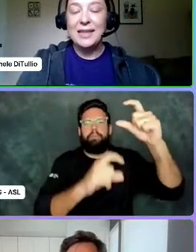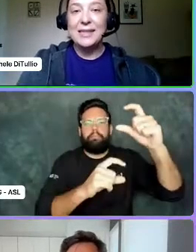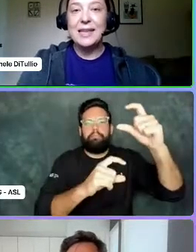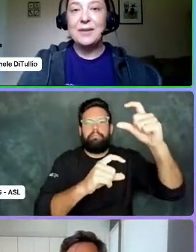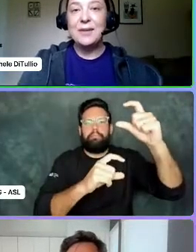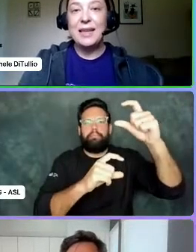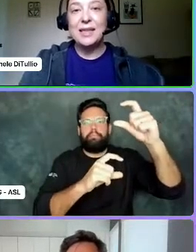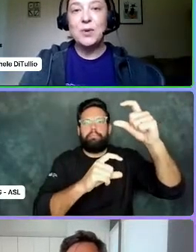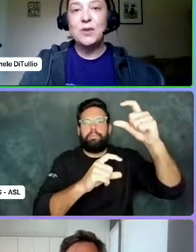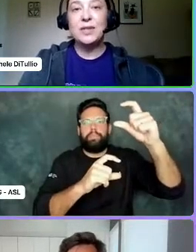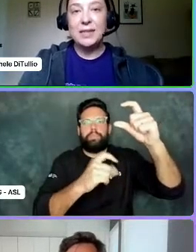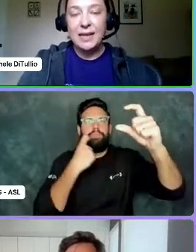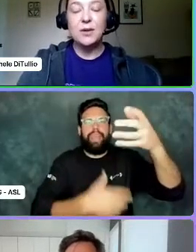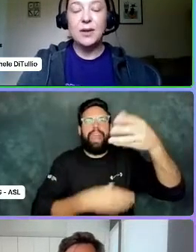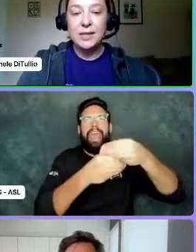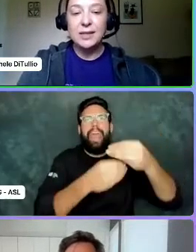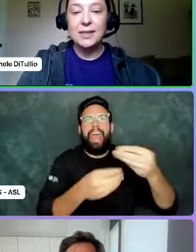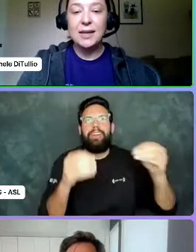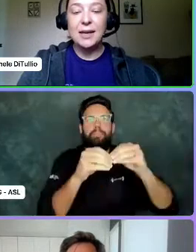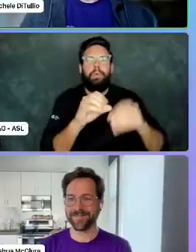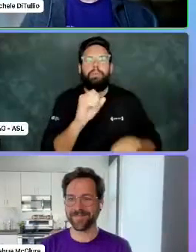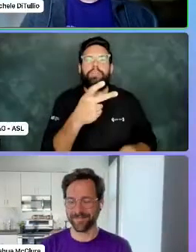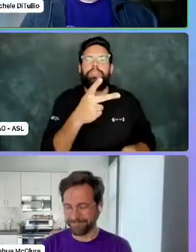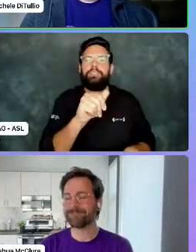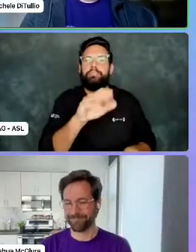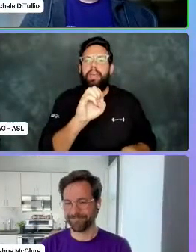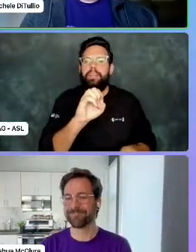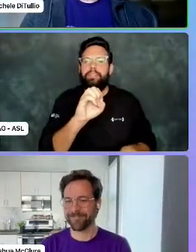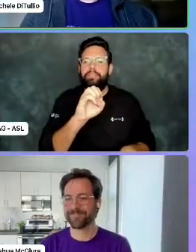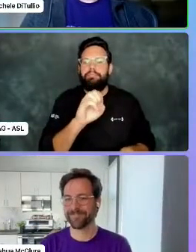move elements on a page when the error has been inserted